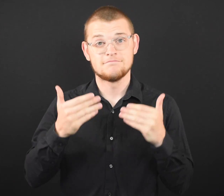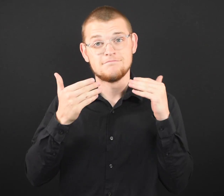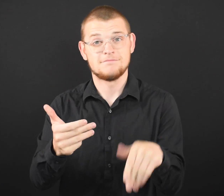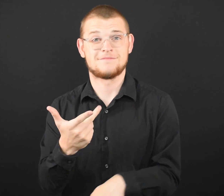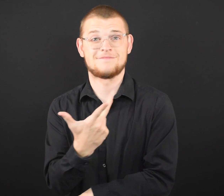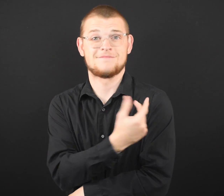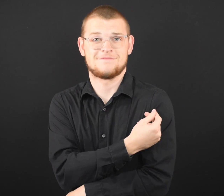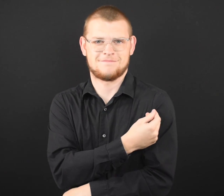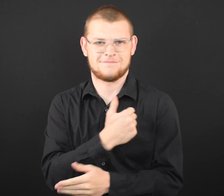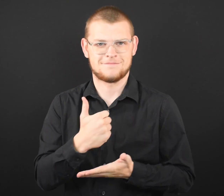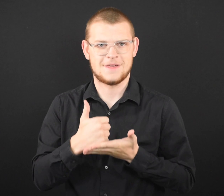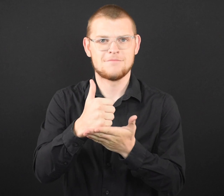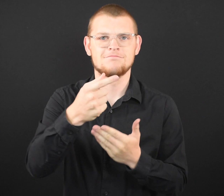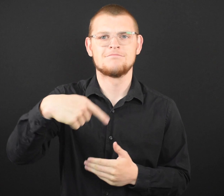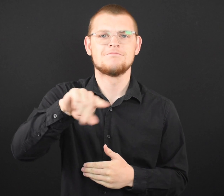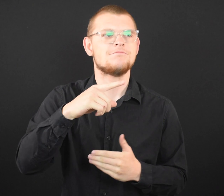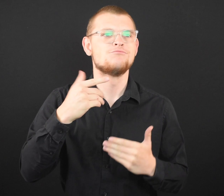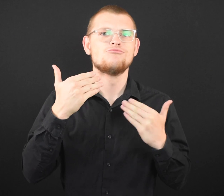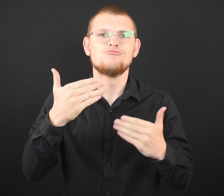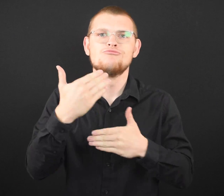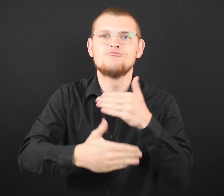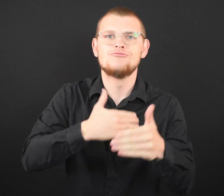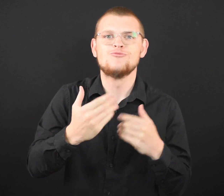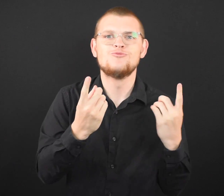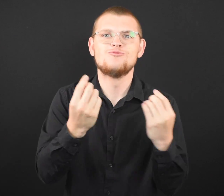Getting vaccinated lets you do more of the things you love.